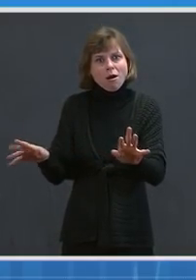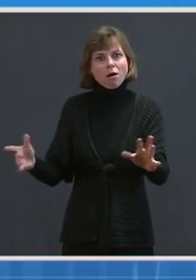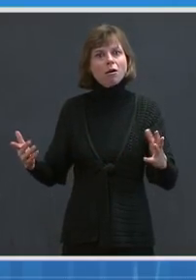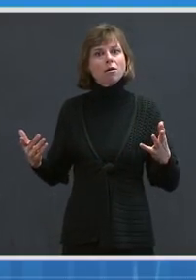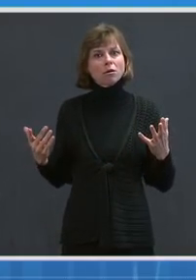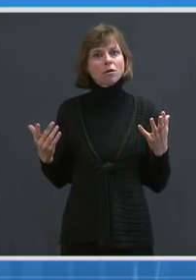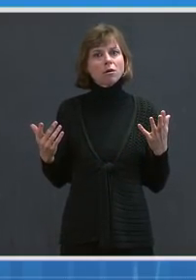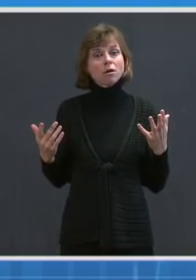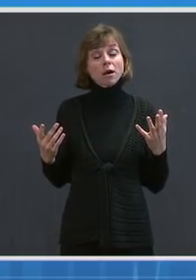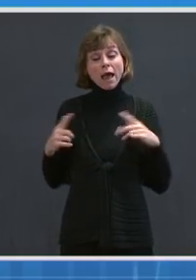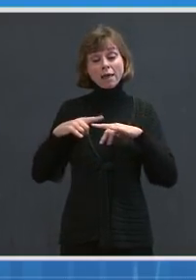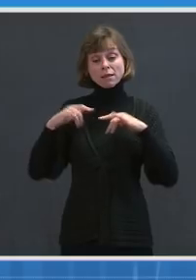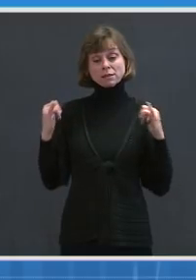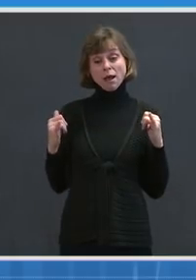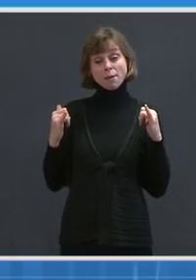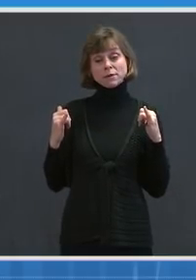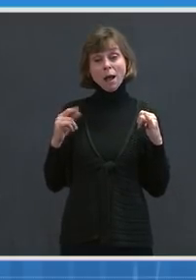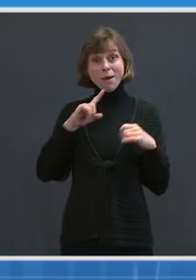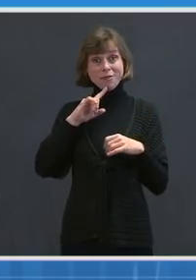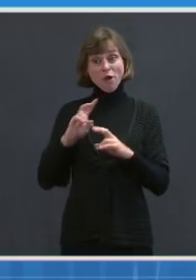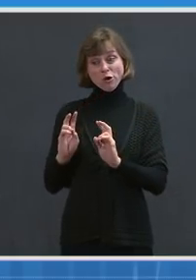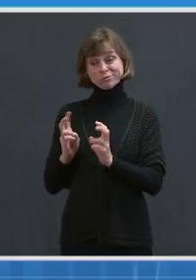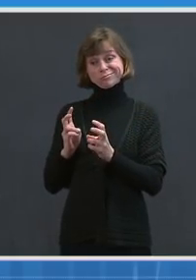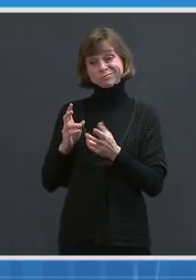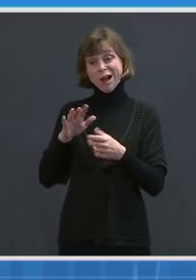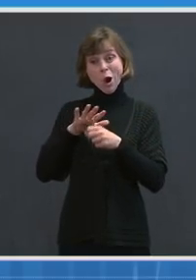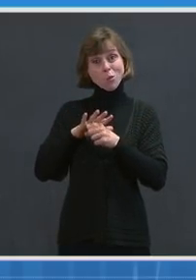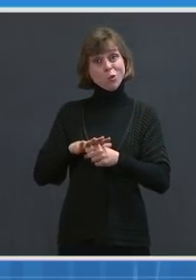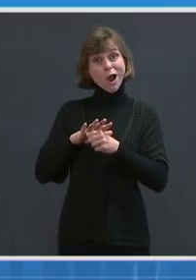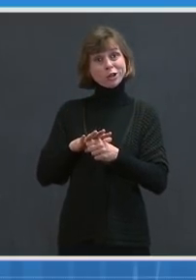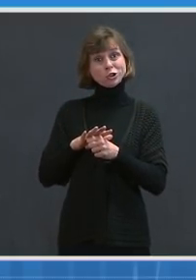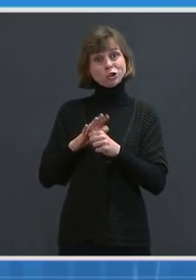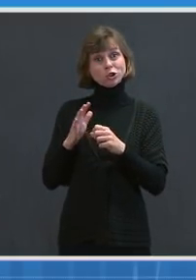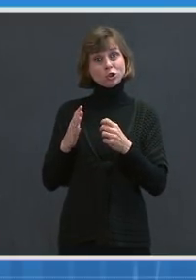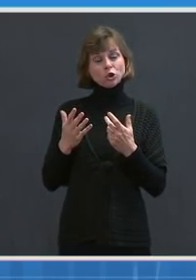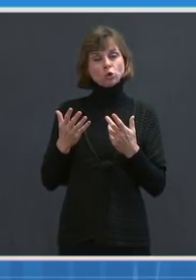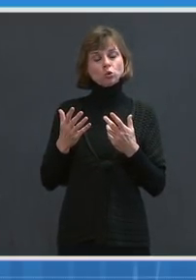as well as pressure to evade neutralizing antibodies.